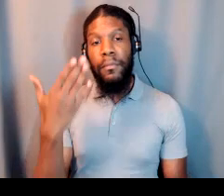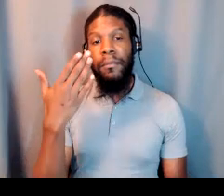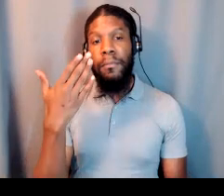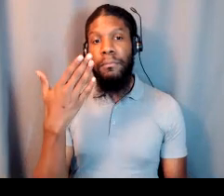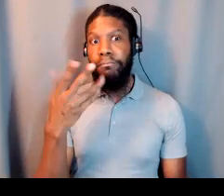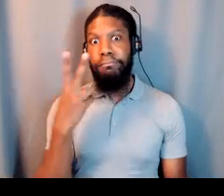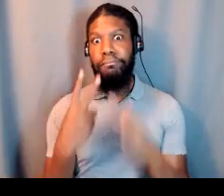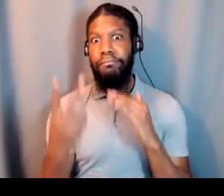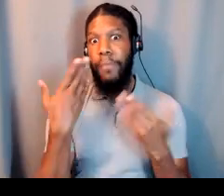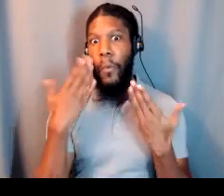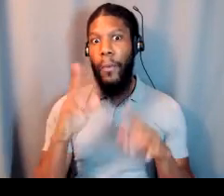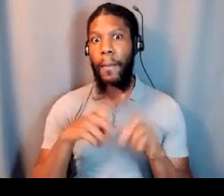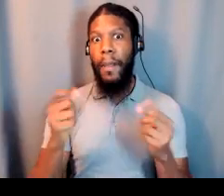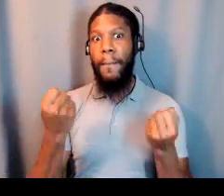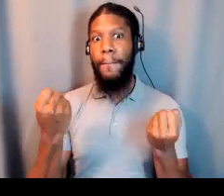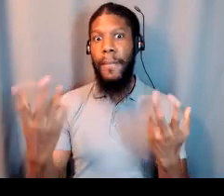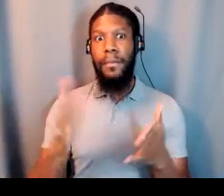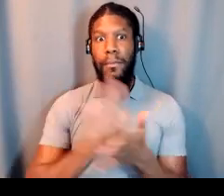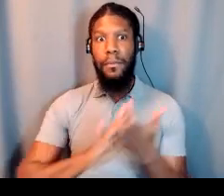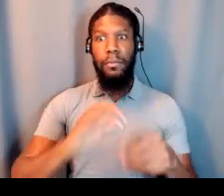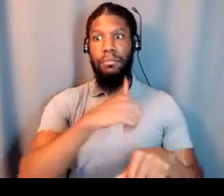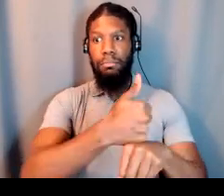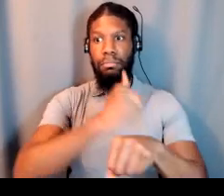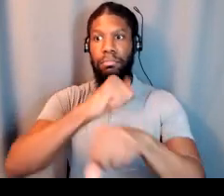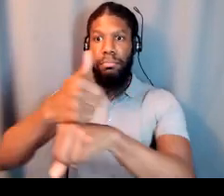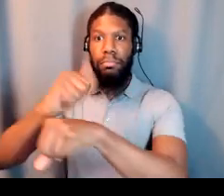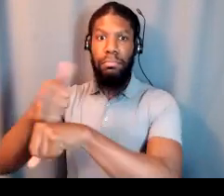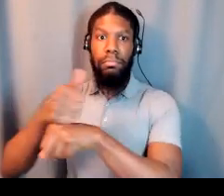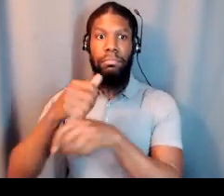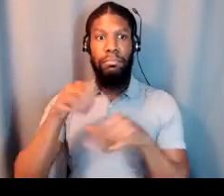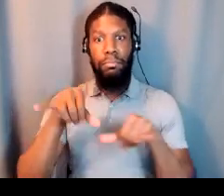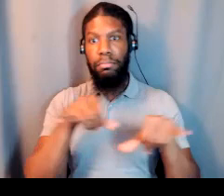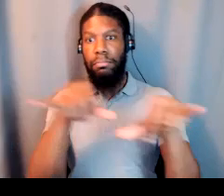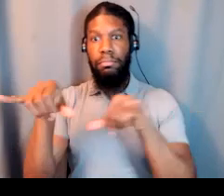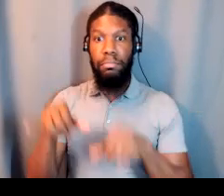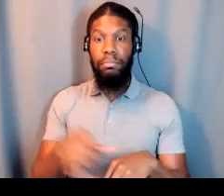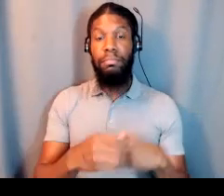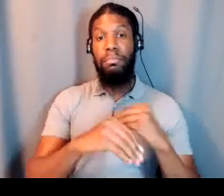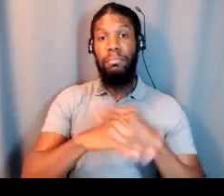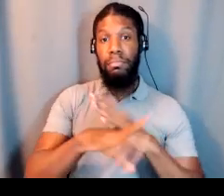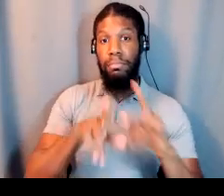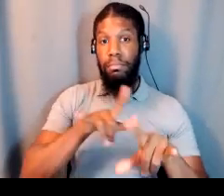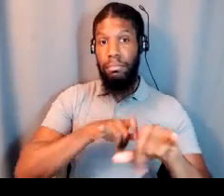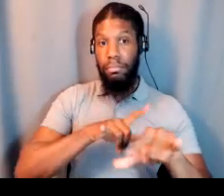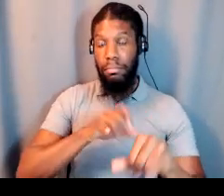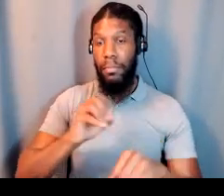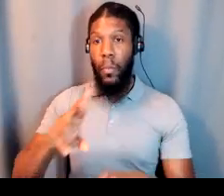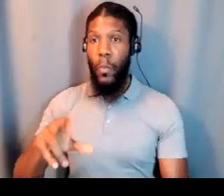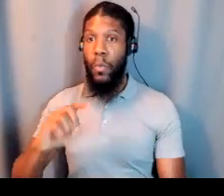the effort of creating this infrastructure, whether that's synchronous online or whether it's asynchronous, now that they ve found the platforms